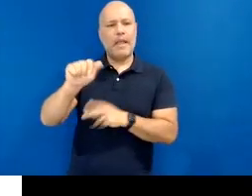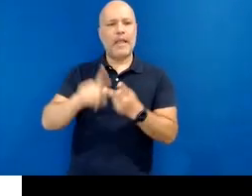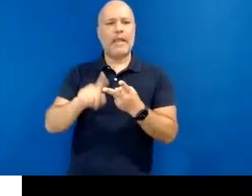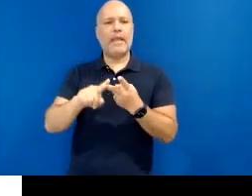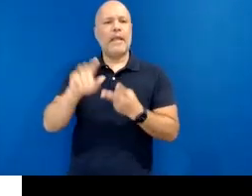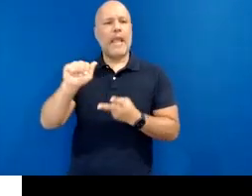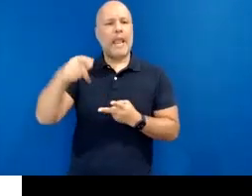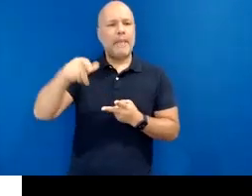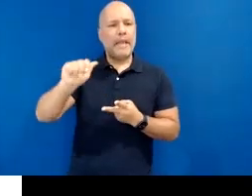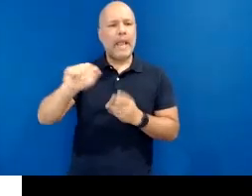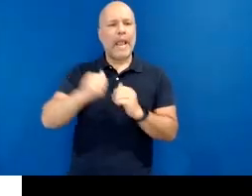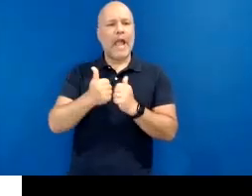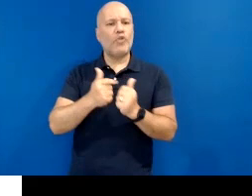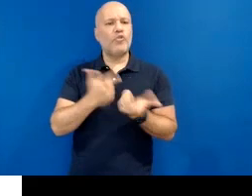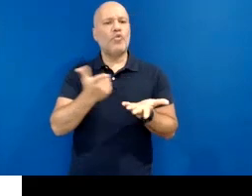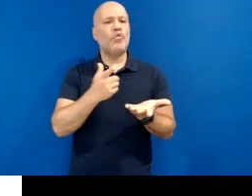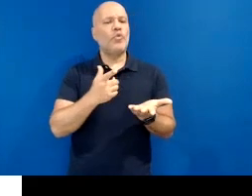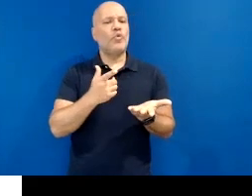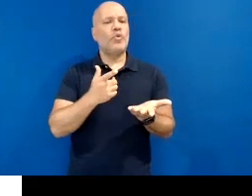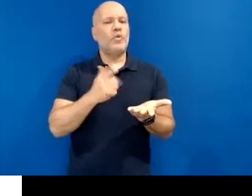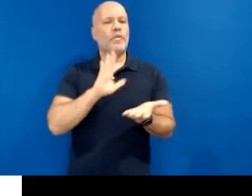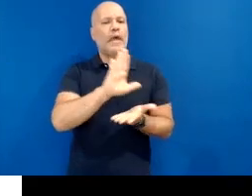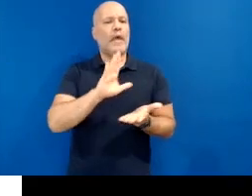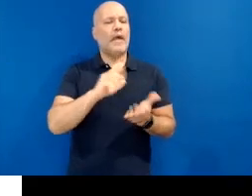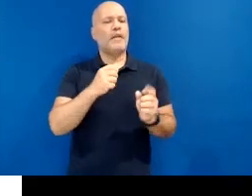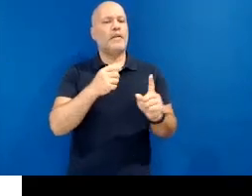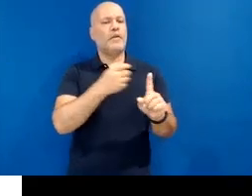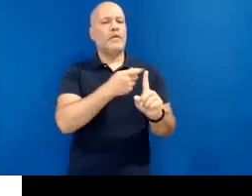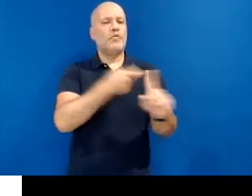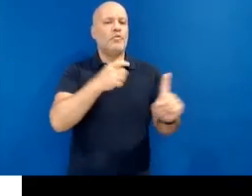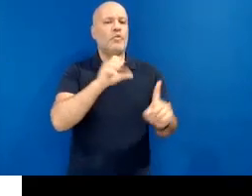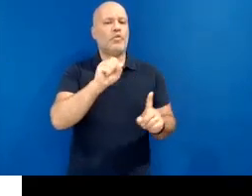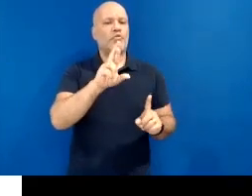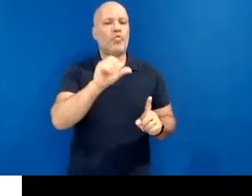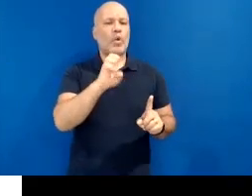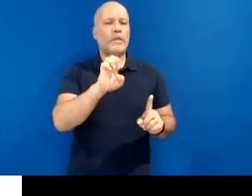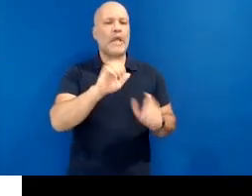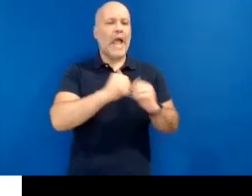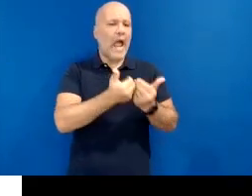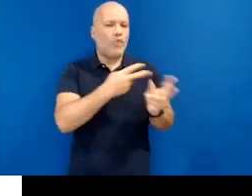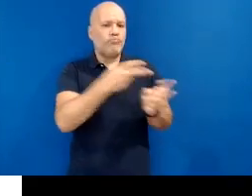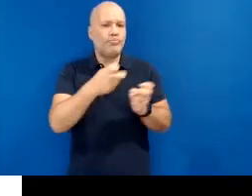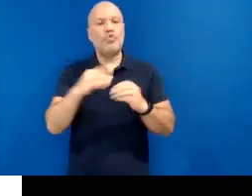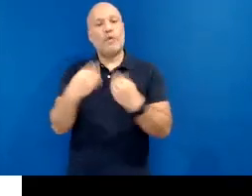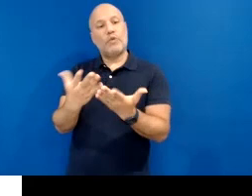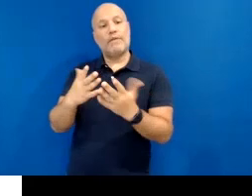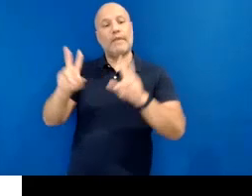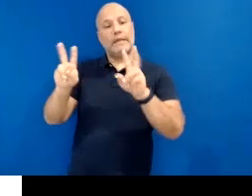this is how you attribute sources that are OER. You have to give the title, the author, the source on the license.